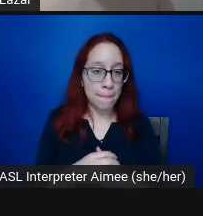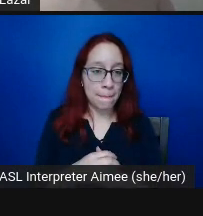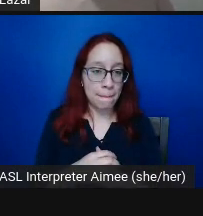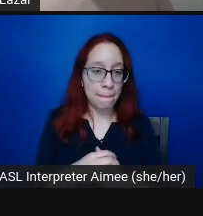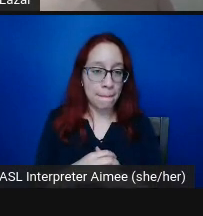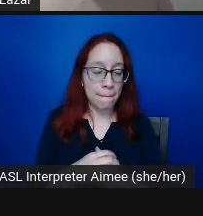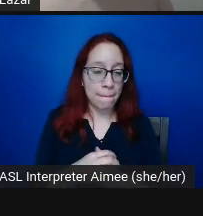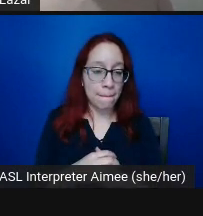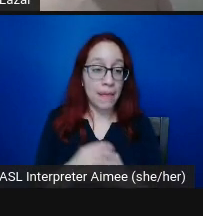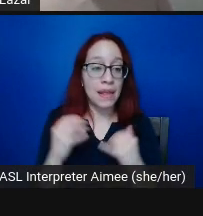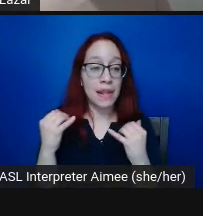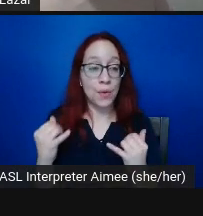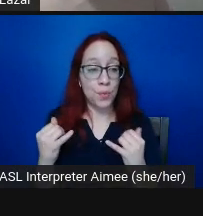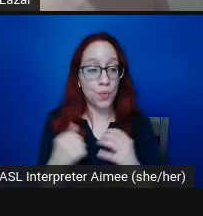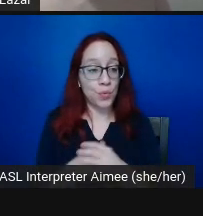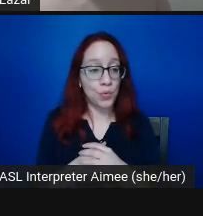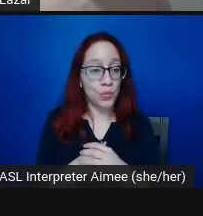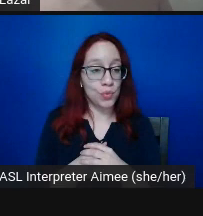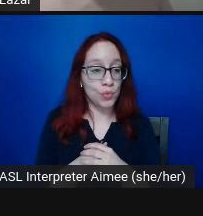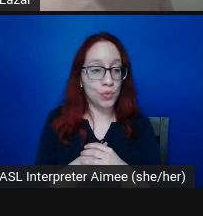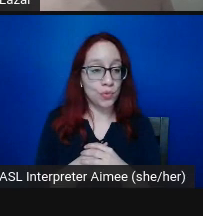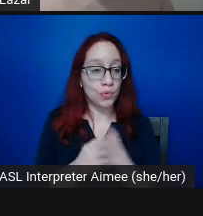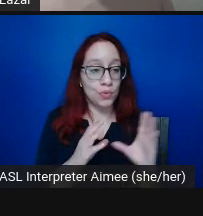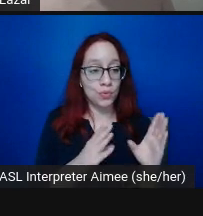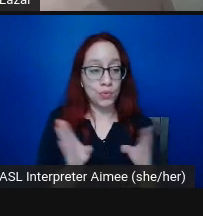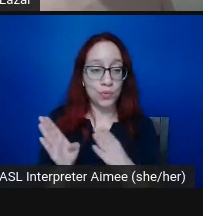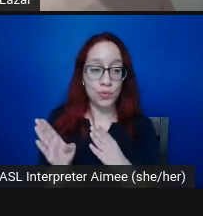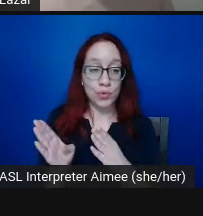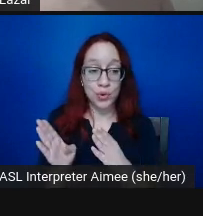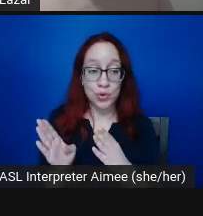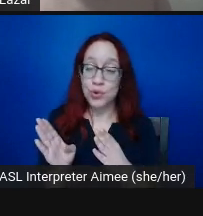Now, let's go into practice.